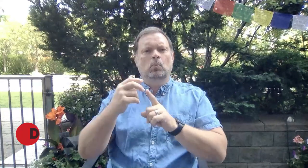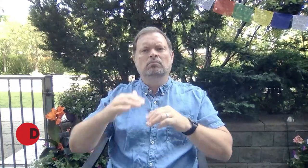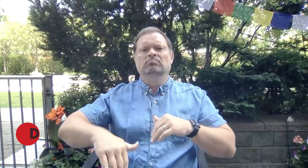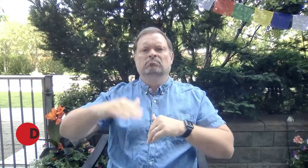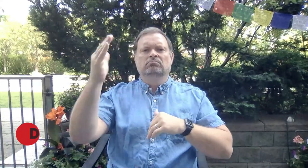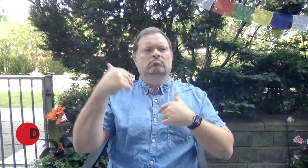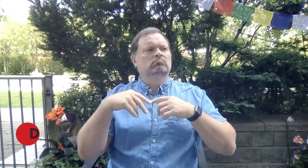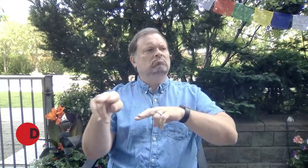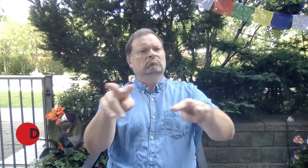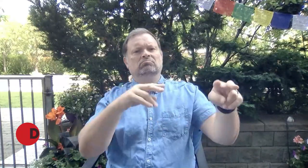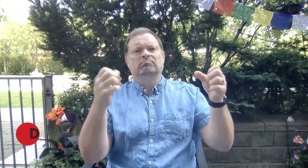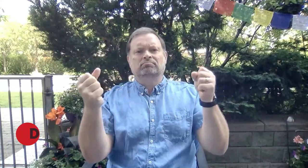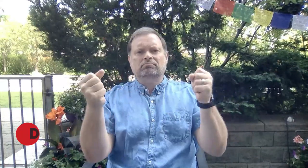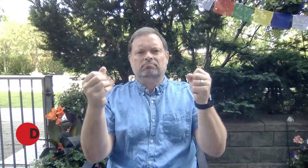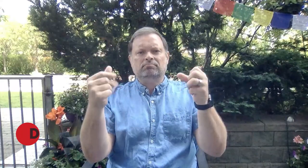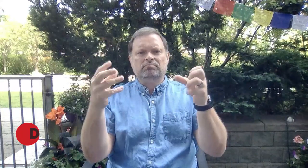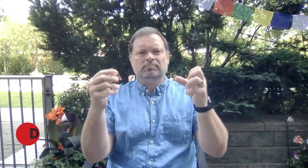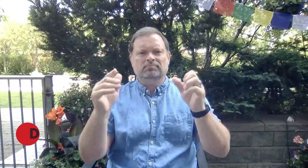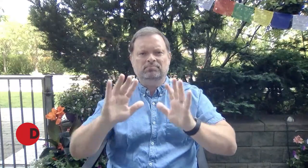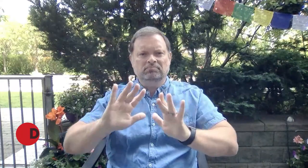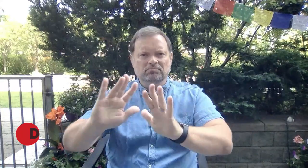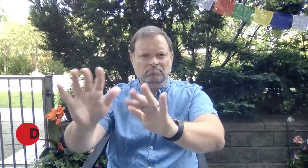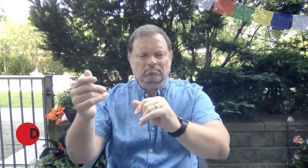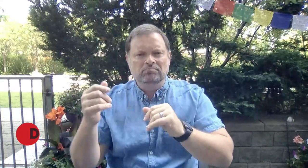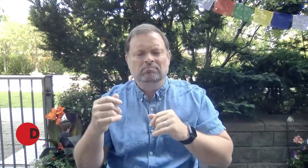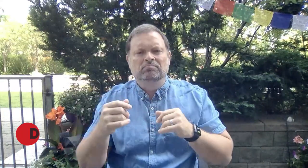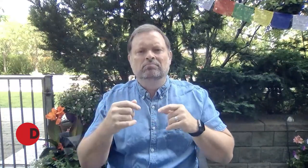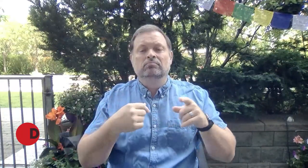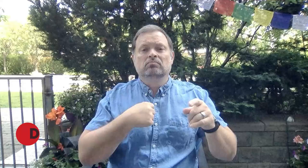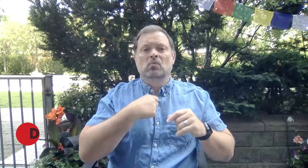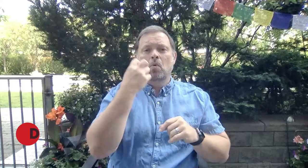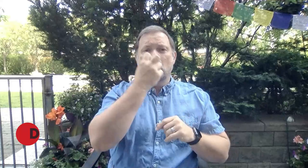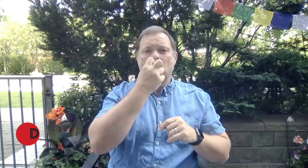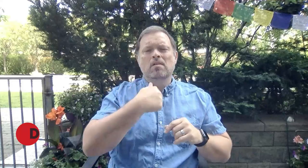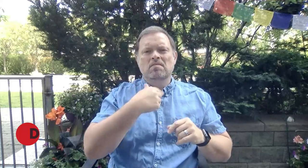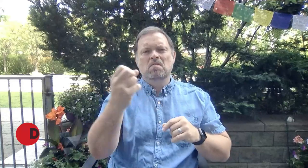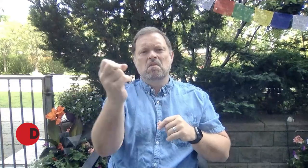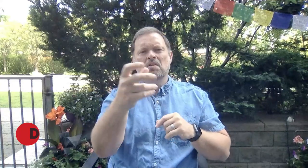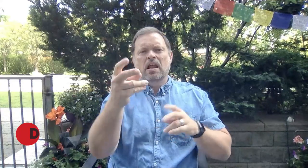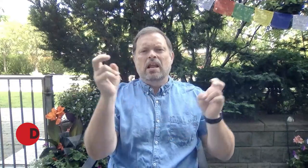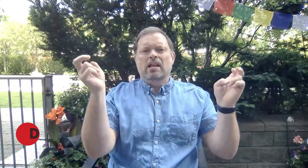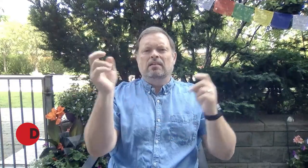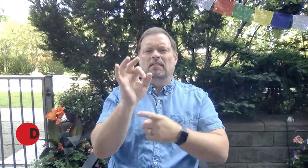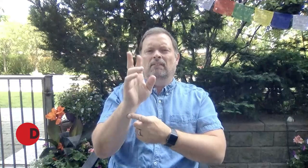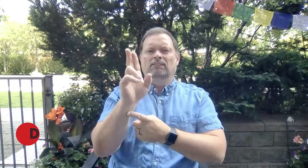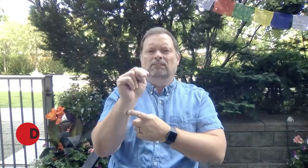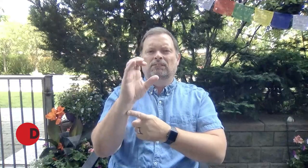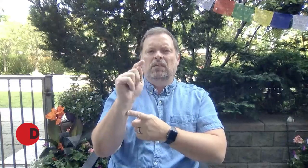and exposure to Deaf culture, and Deaf people signing. I was functionally oral and it was okay,